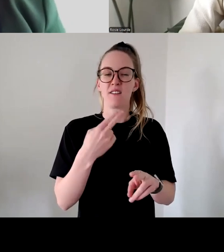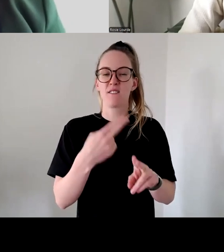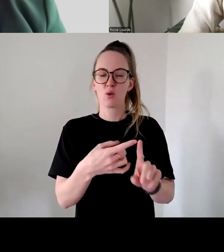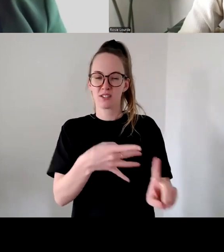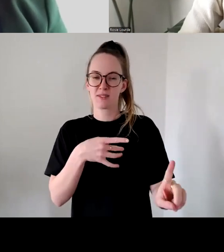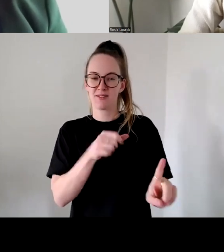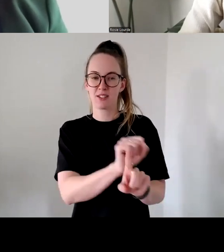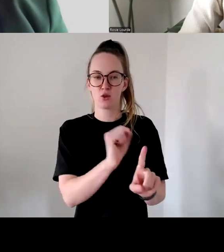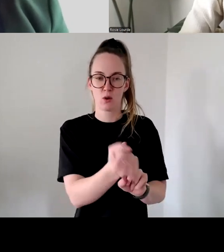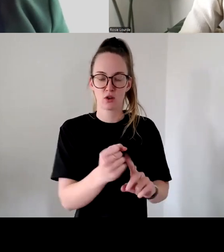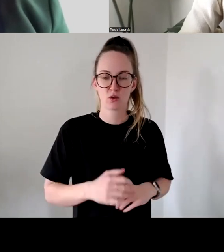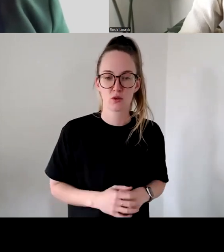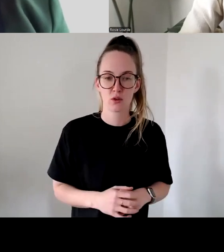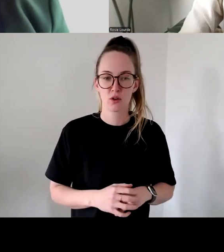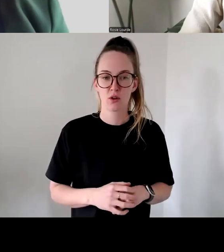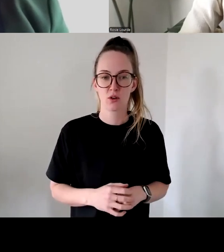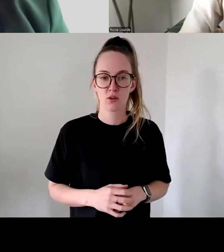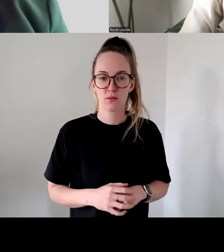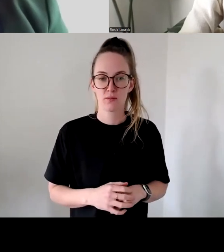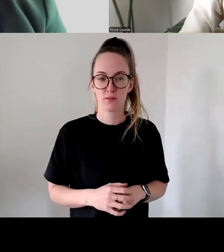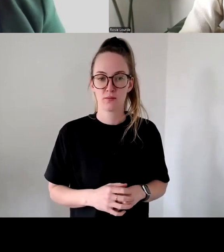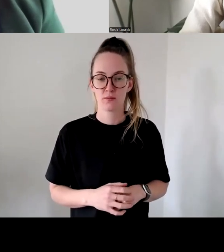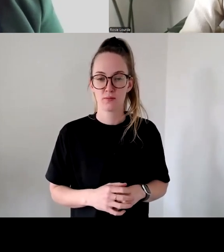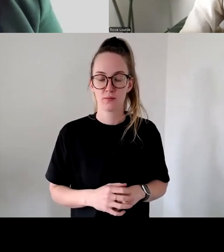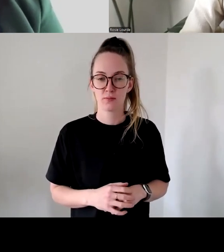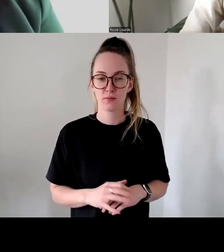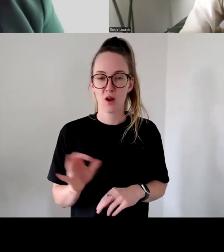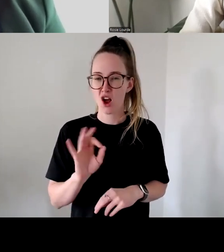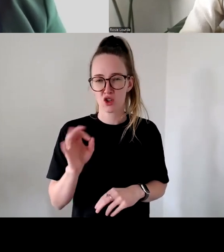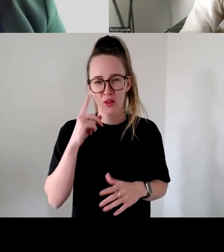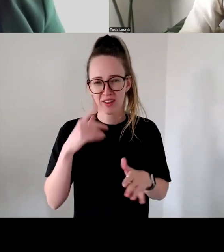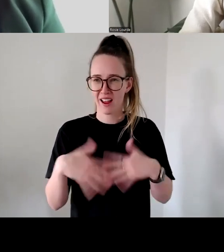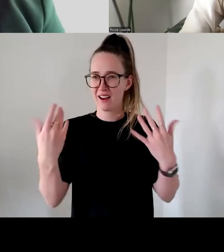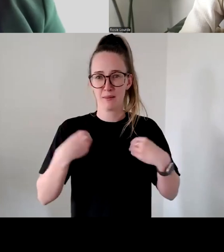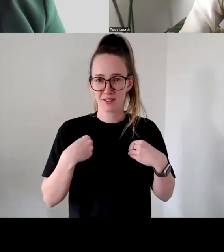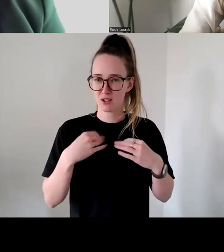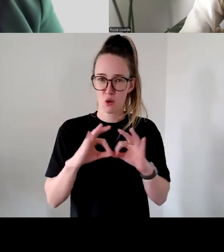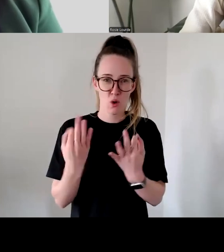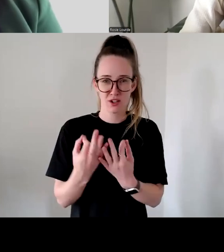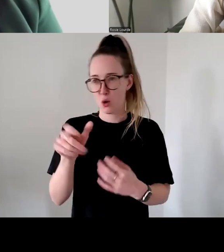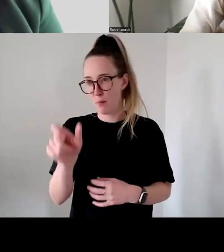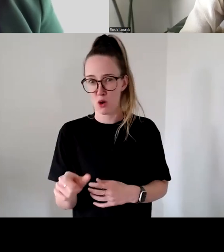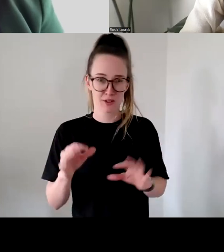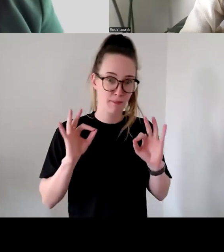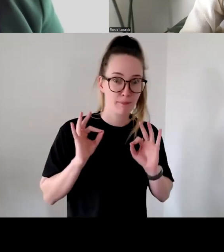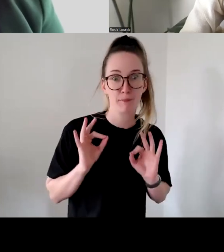Because I don't think anyone is perfect, me included in this, we are all learning,